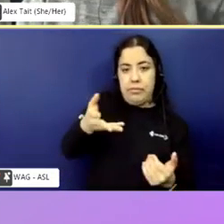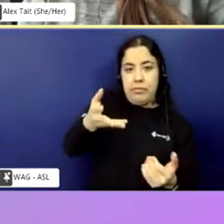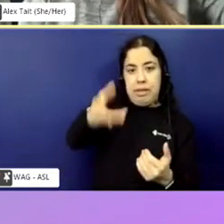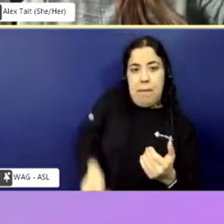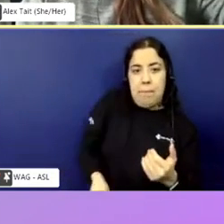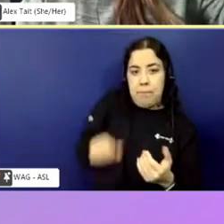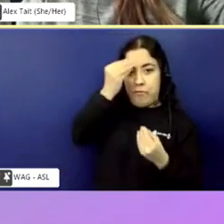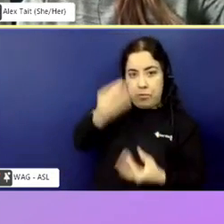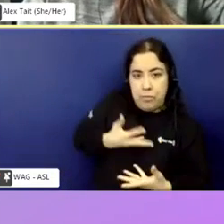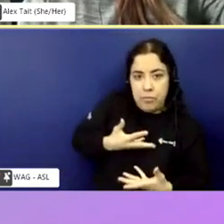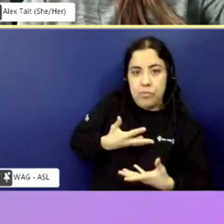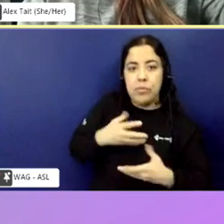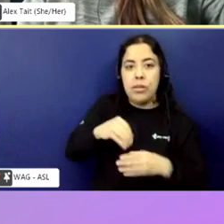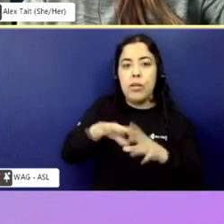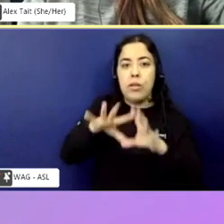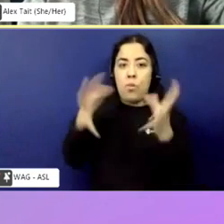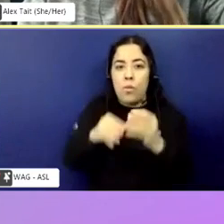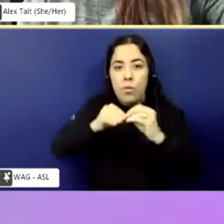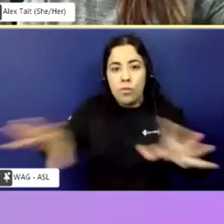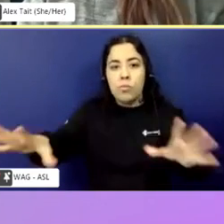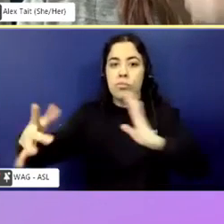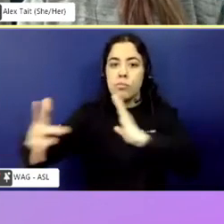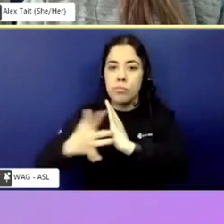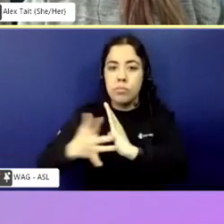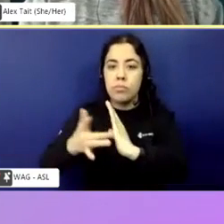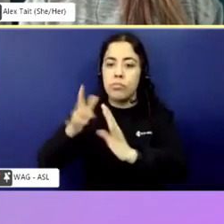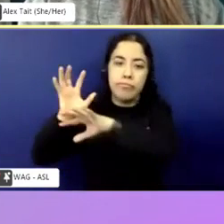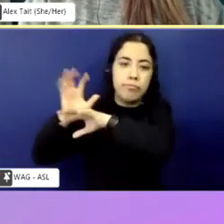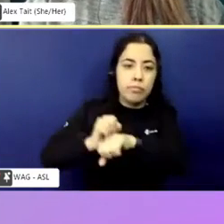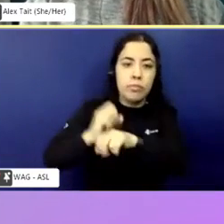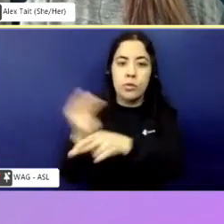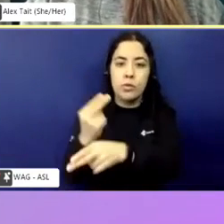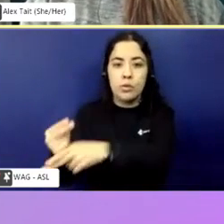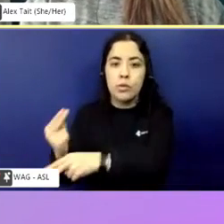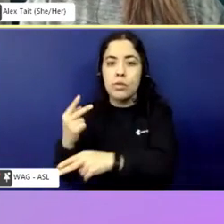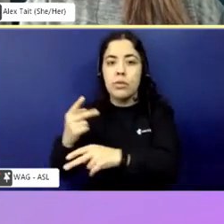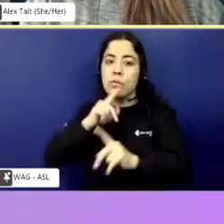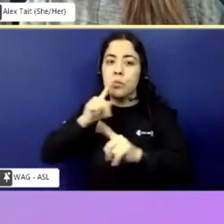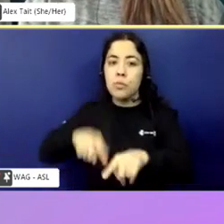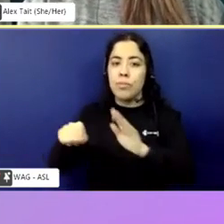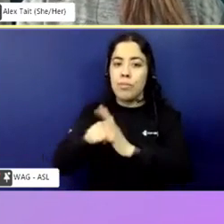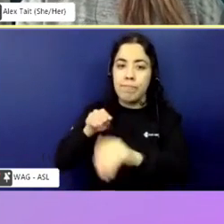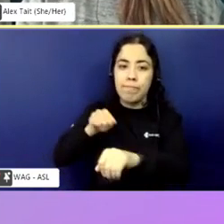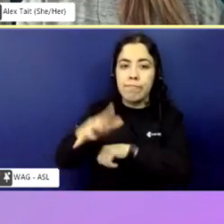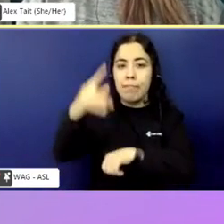the worldwide diffusion and adoption of